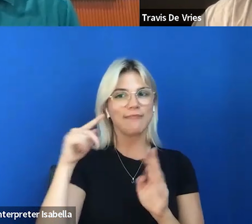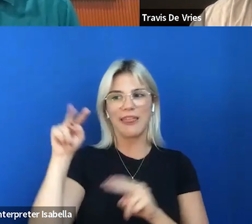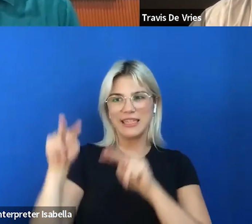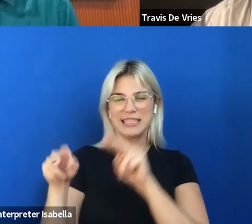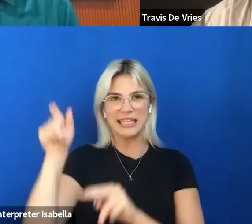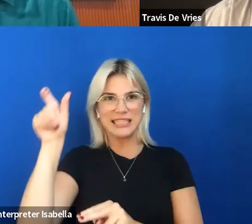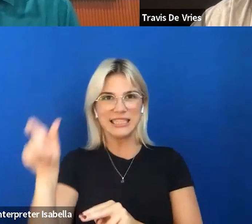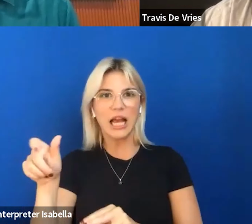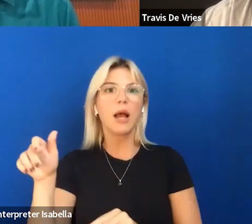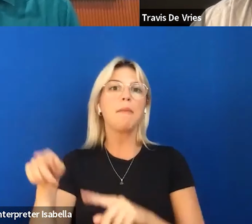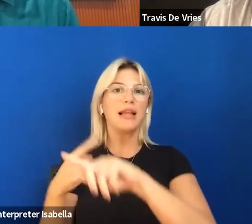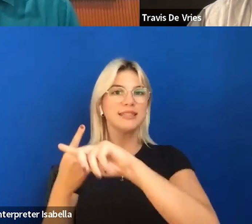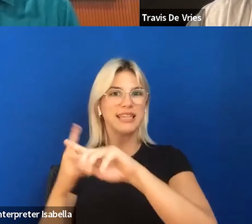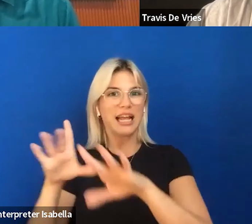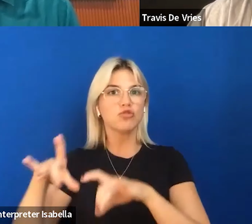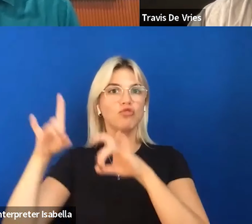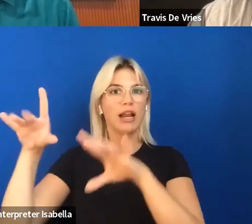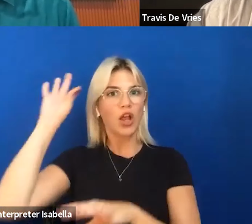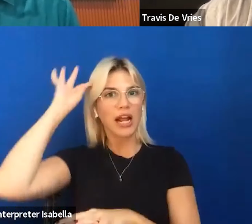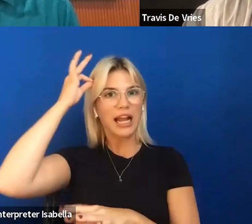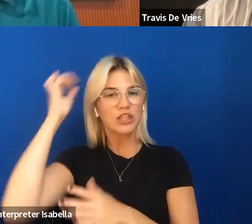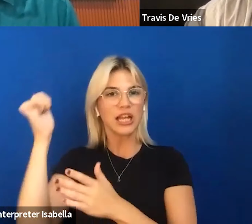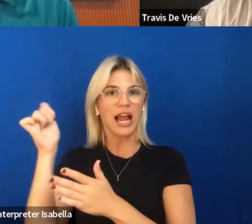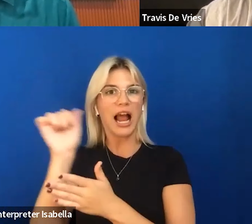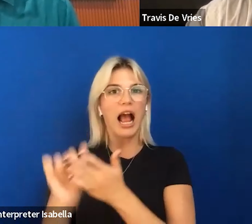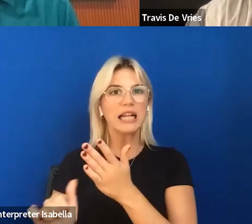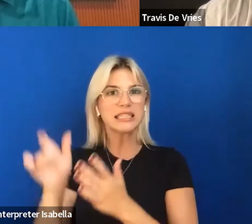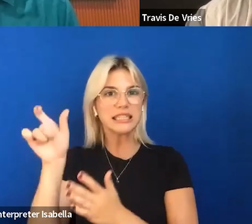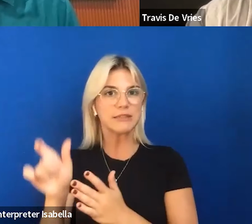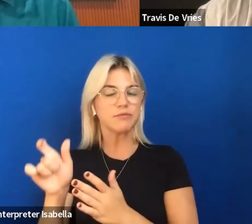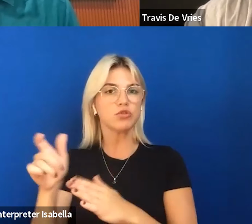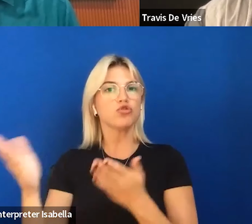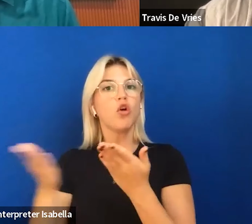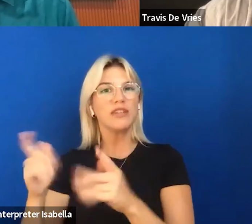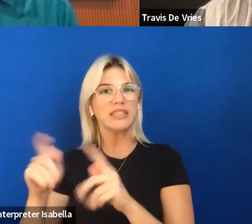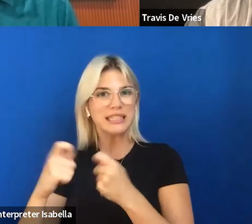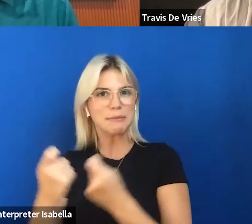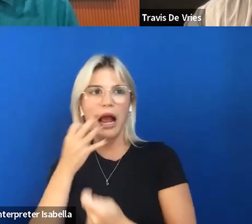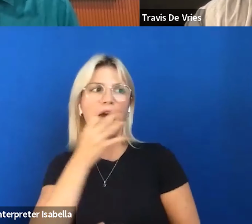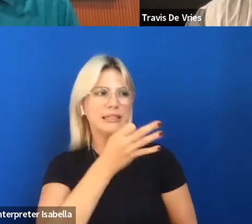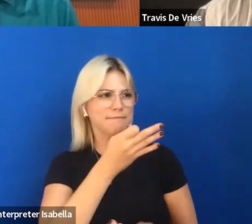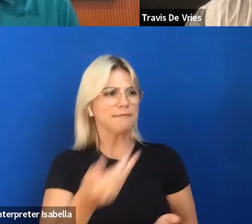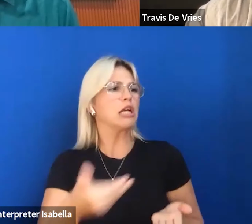Council artists services team responsibility to either ask for additional information earlier on,